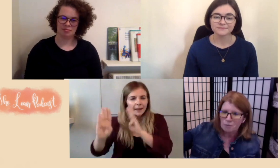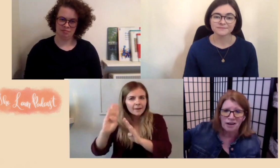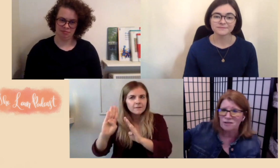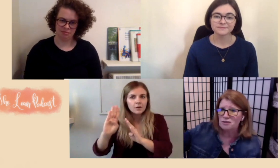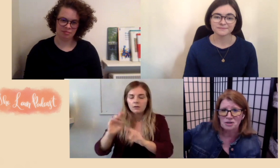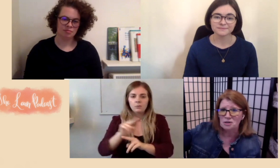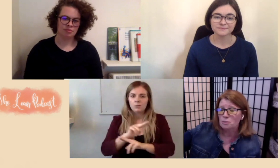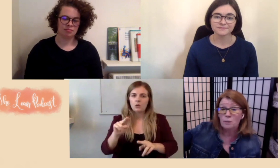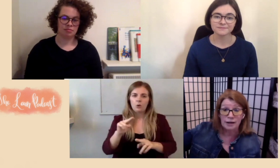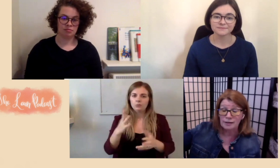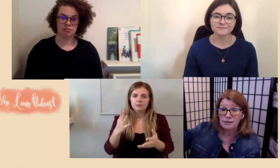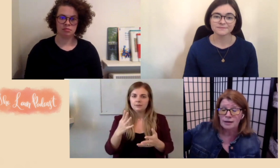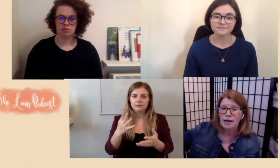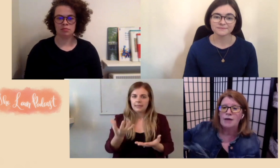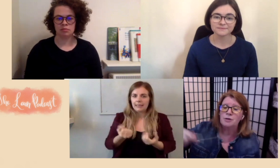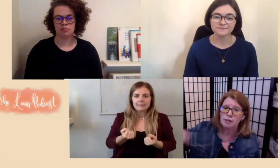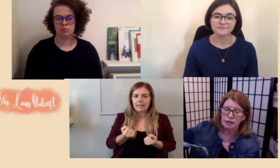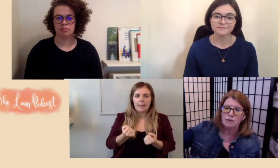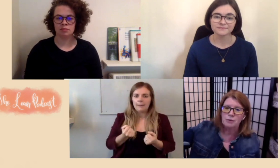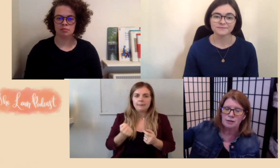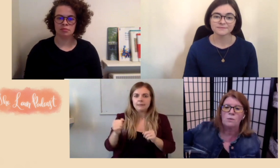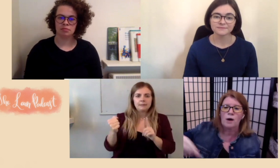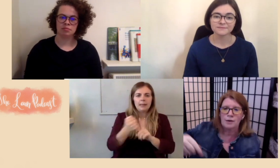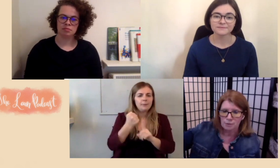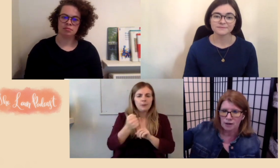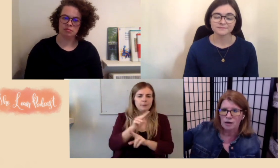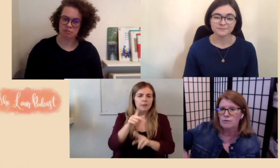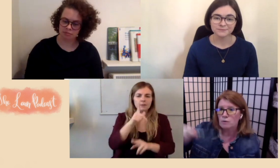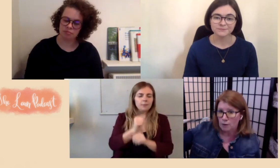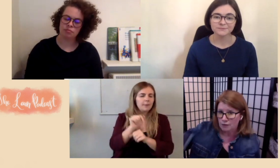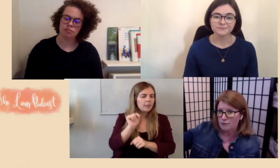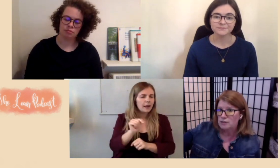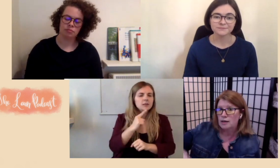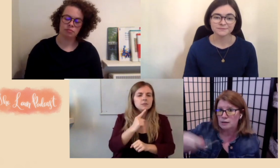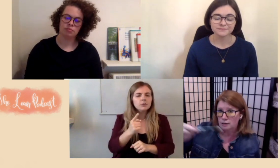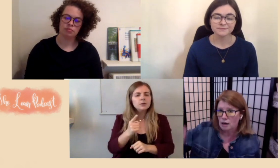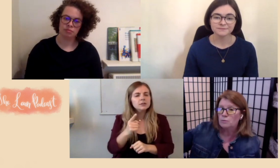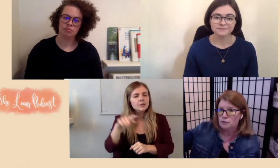But let's talk about sort of under the bell curve of normal human engagement,